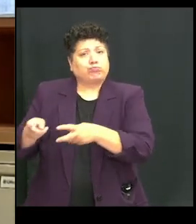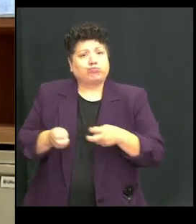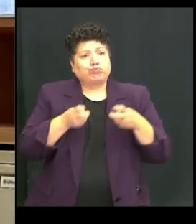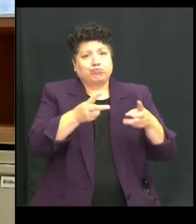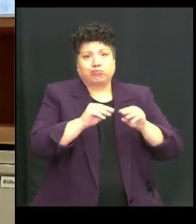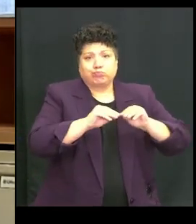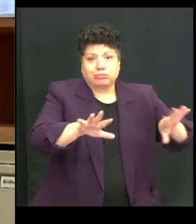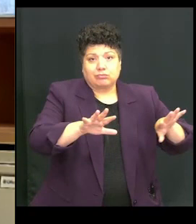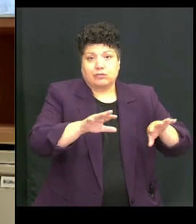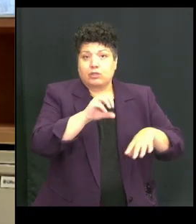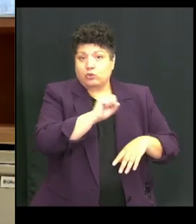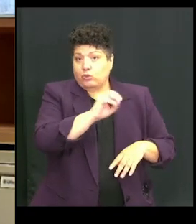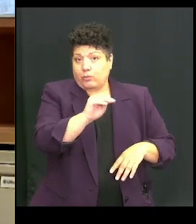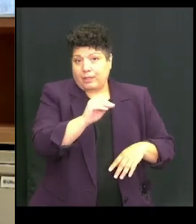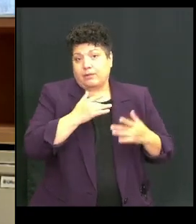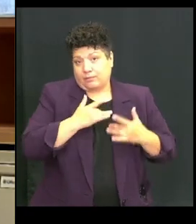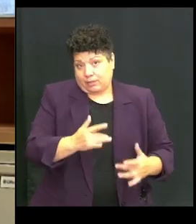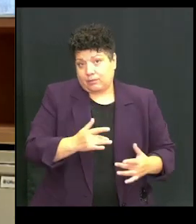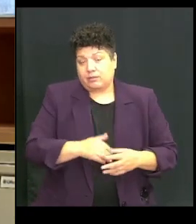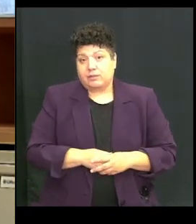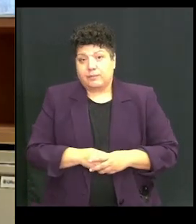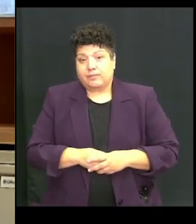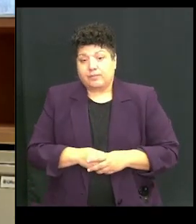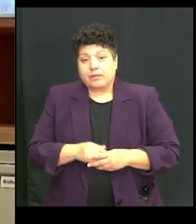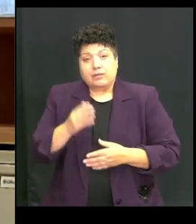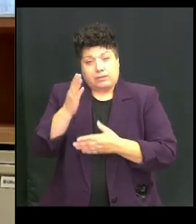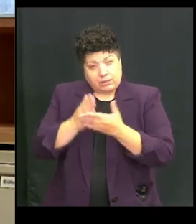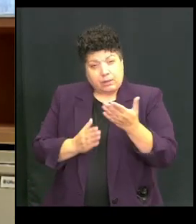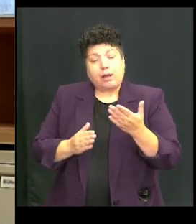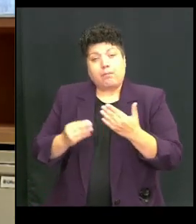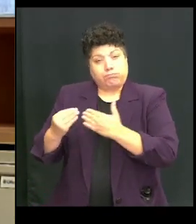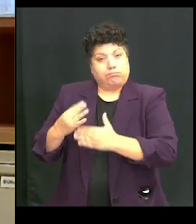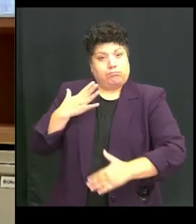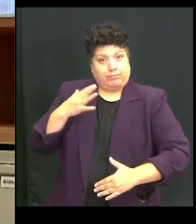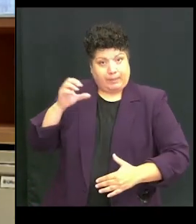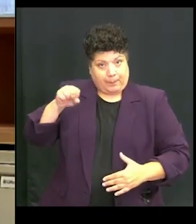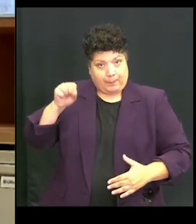So, there's certainly some things there but it's tricky to really identify